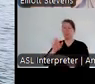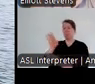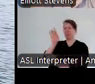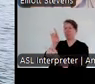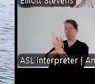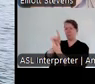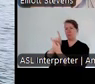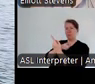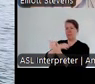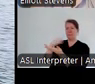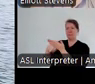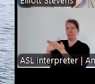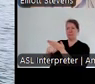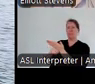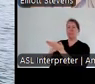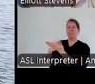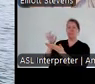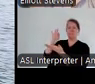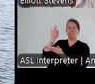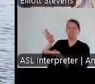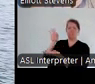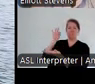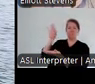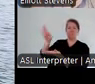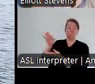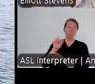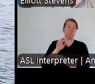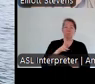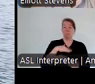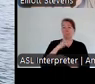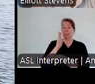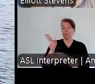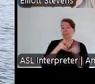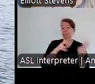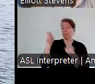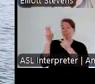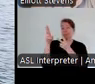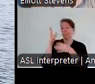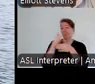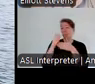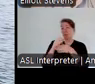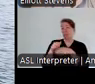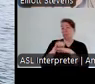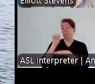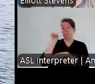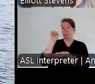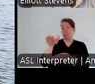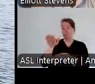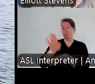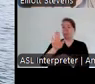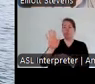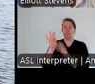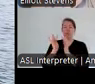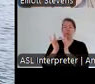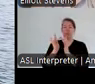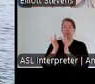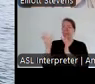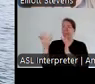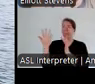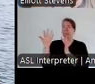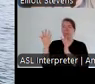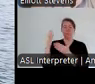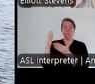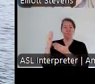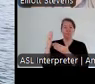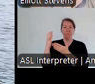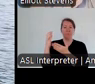or sometimes I am just sharing this with them in their, um... in their online, um, course - in the online course management software.